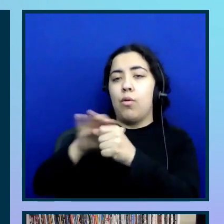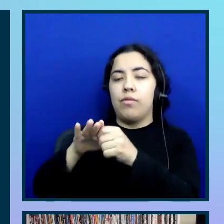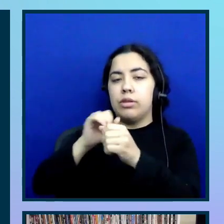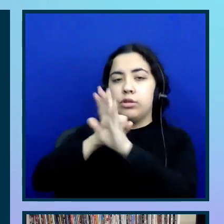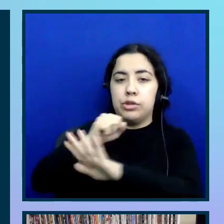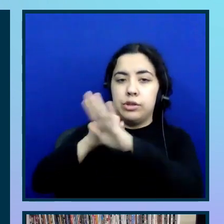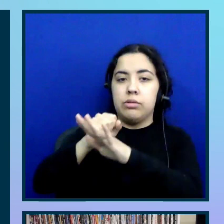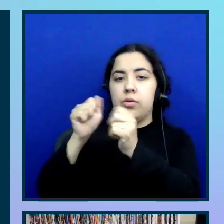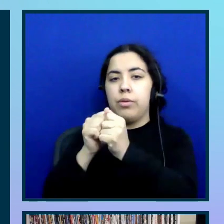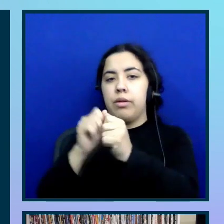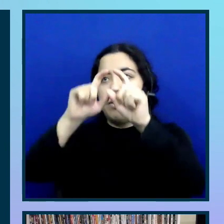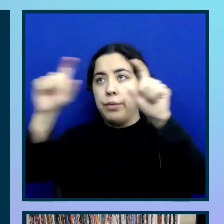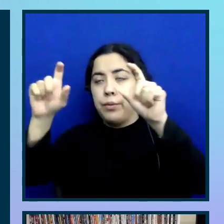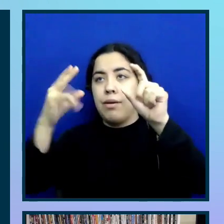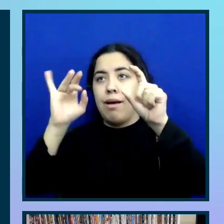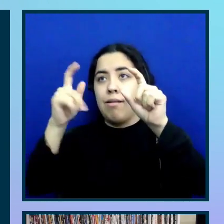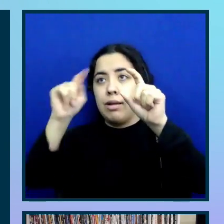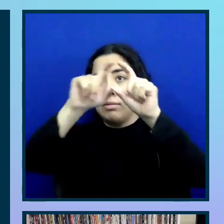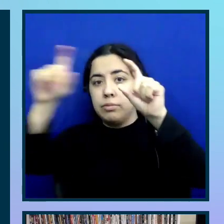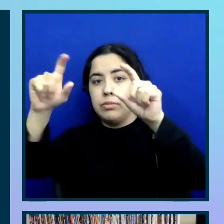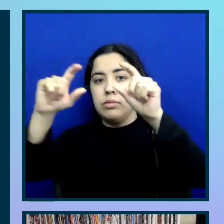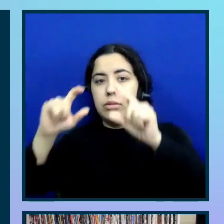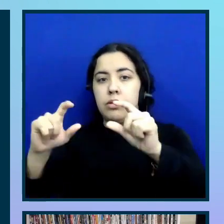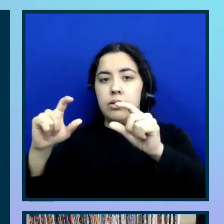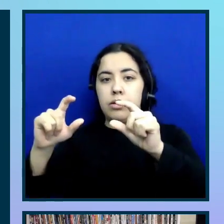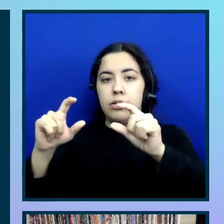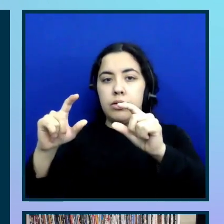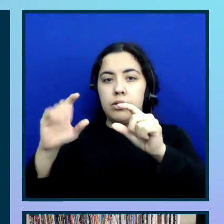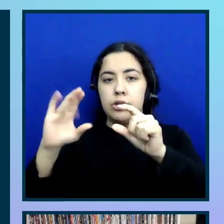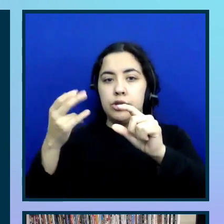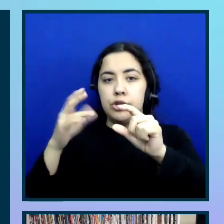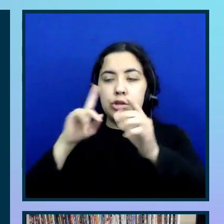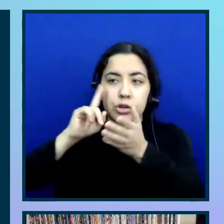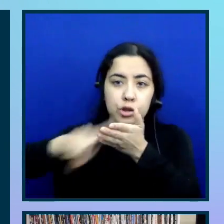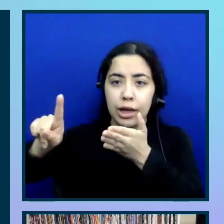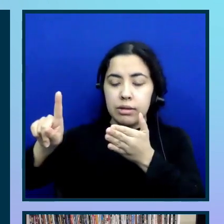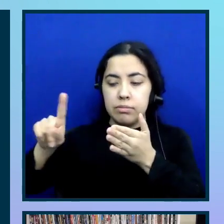with the content, check symptoms. Besides the text is an arrow icon